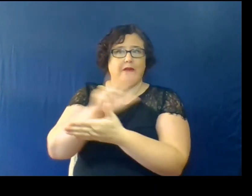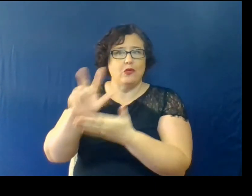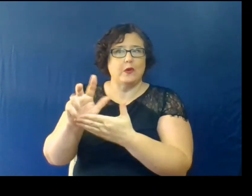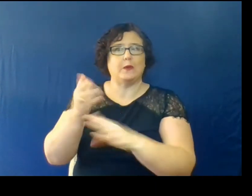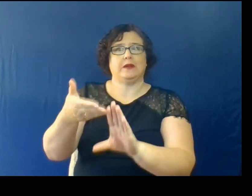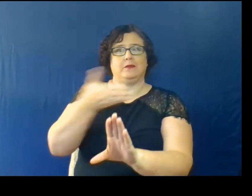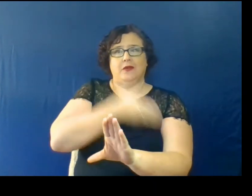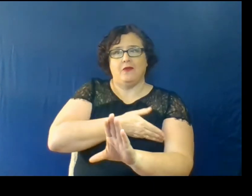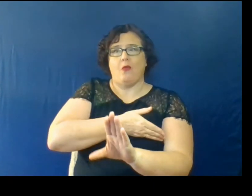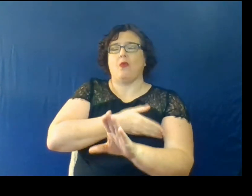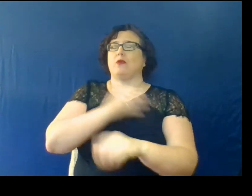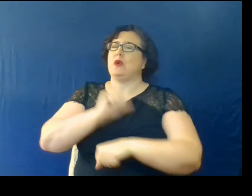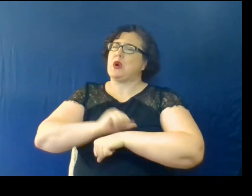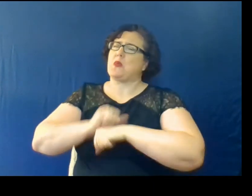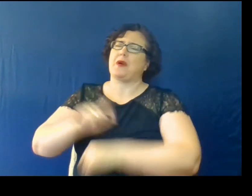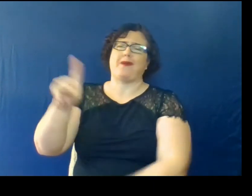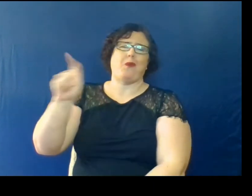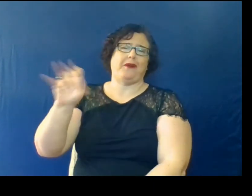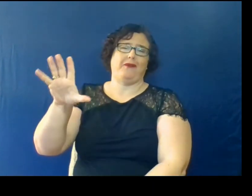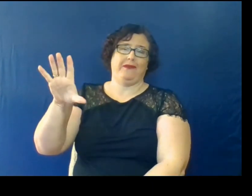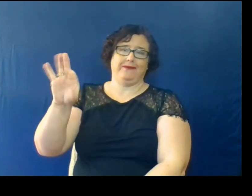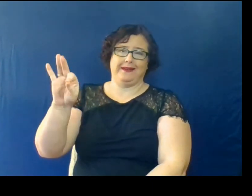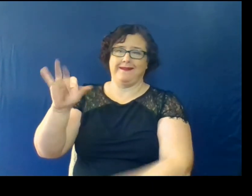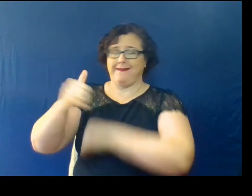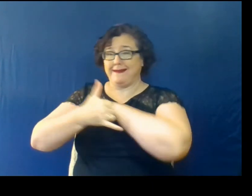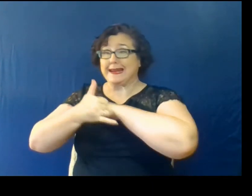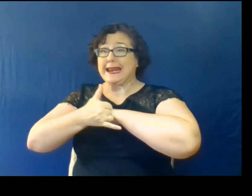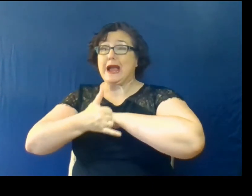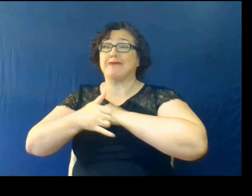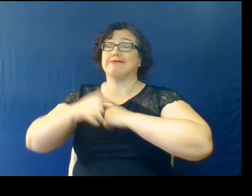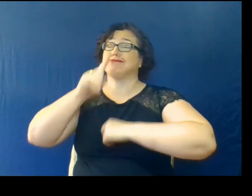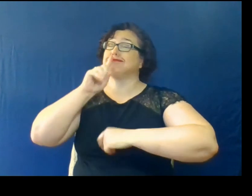everybody's working extremely hard. There's no question that this has been